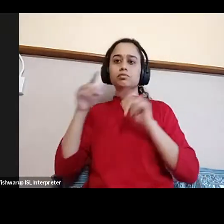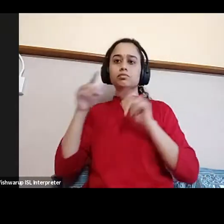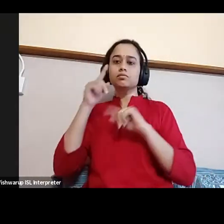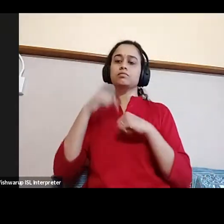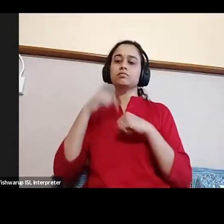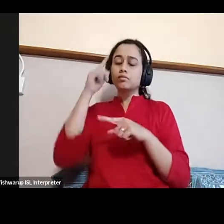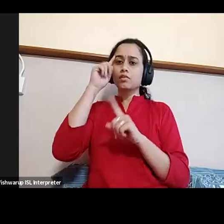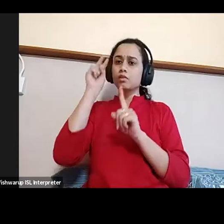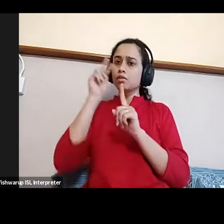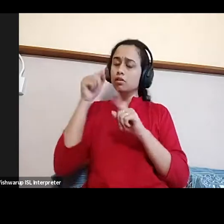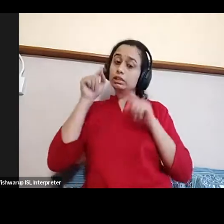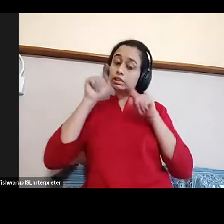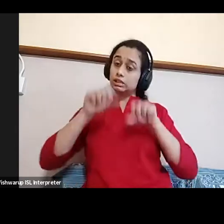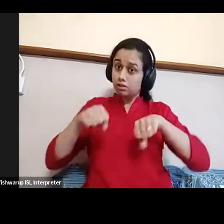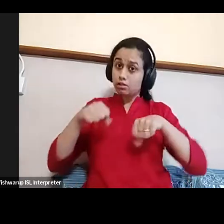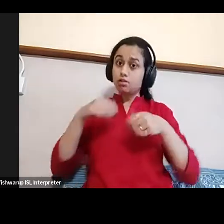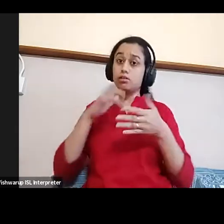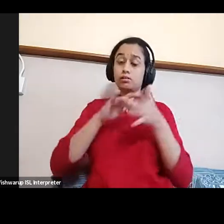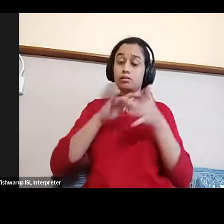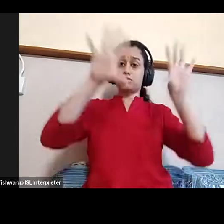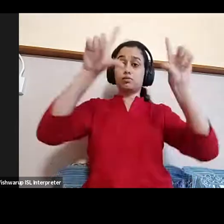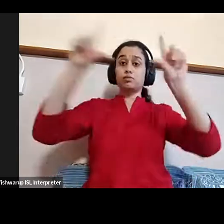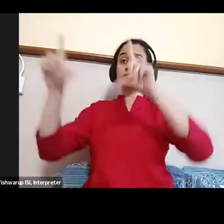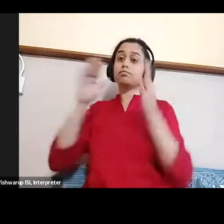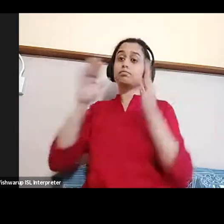that they should have a place in the museum along with the more canonized parts of indian